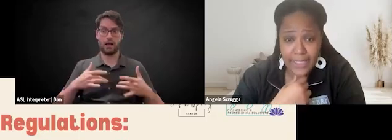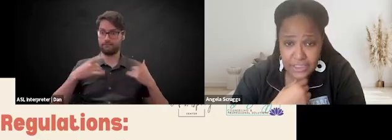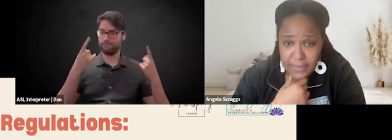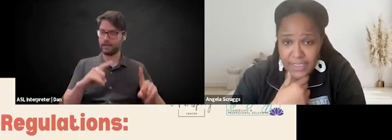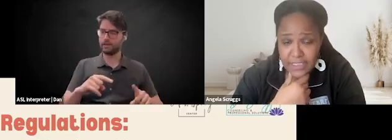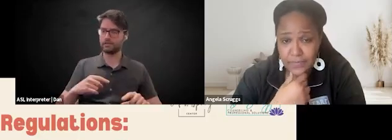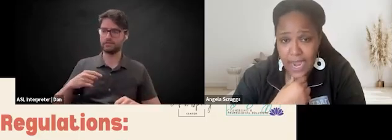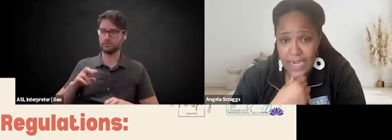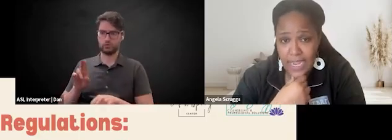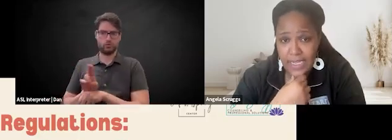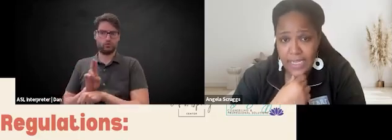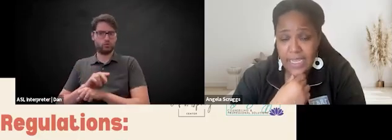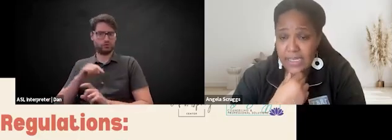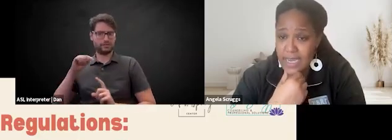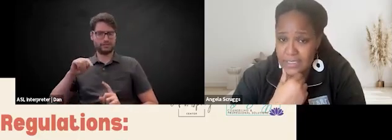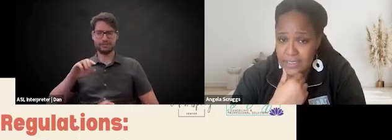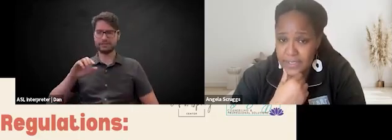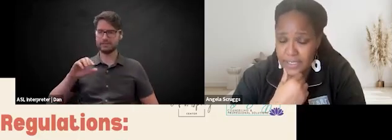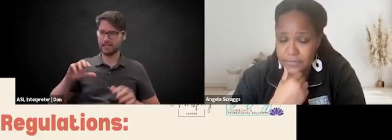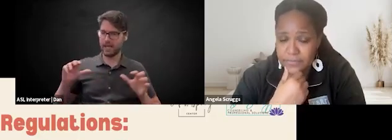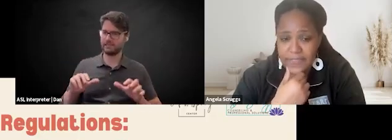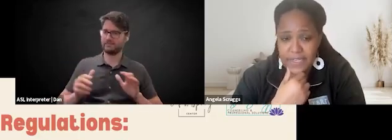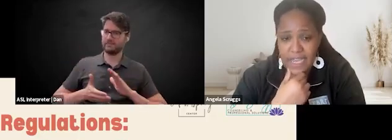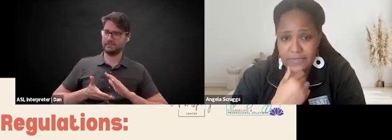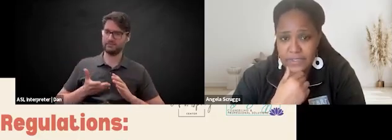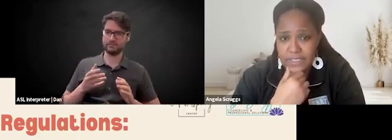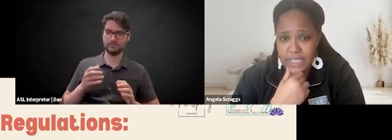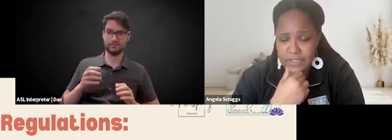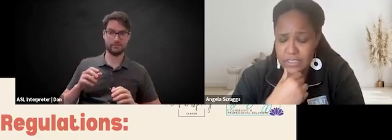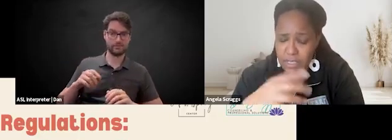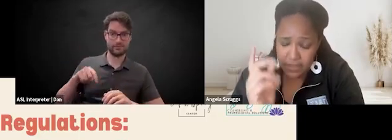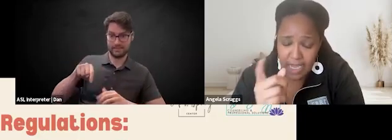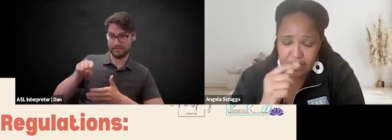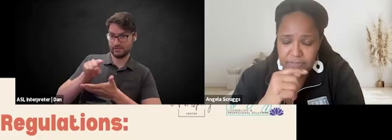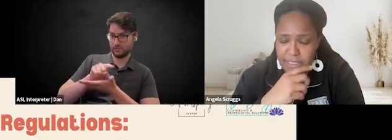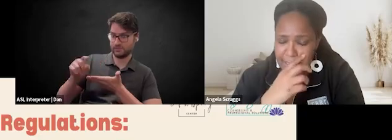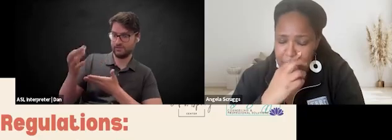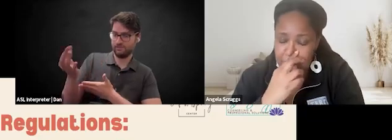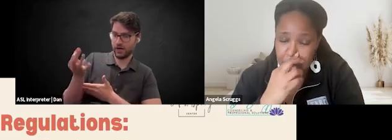actually be this Friday, in Knoxville, at the Knoxville Ske-- the Knoxville Center.